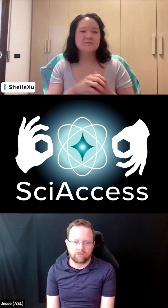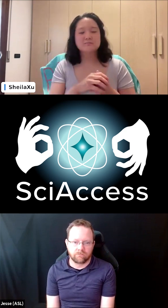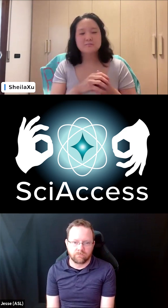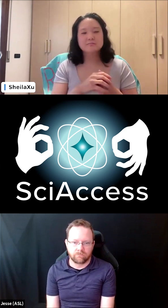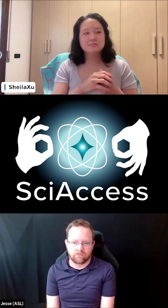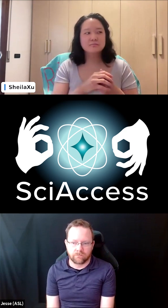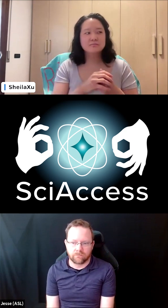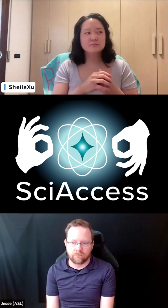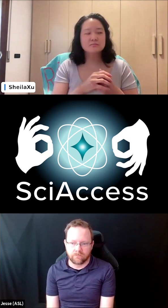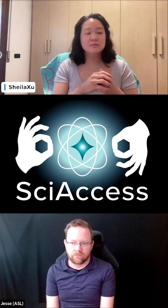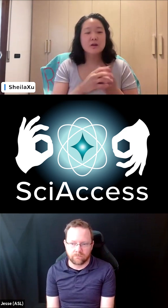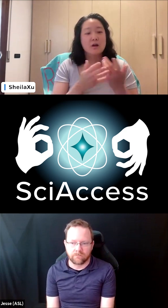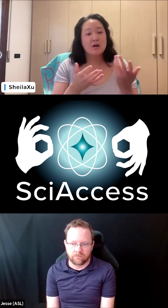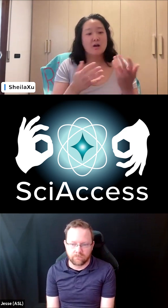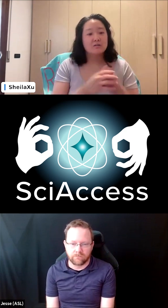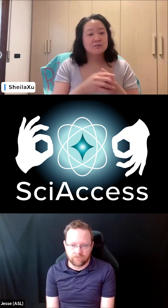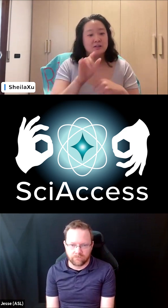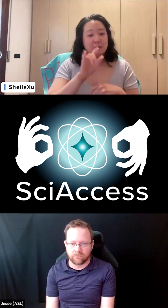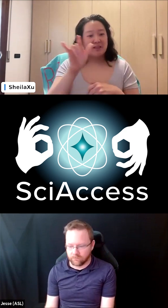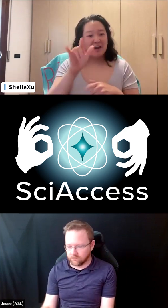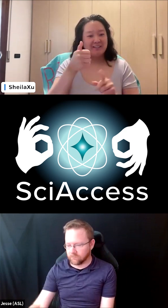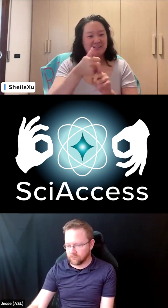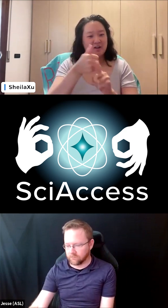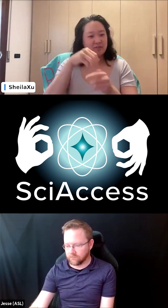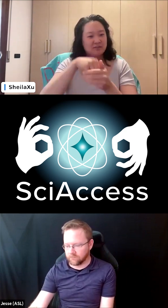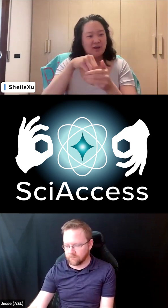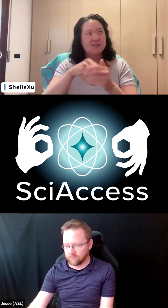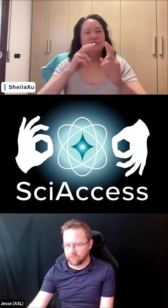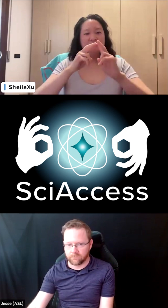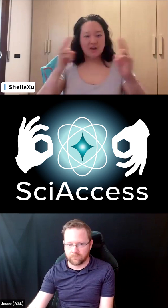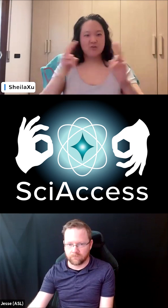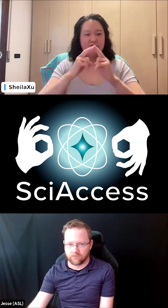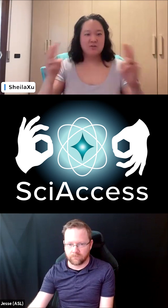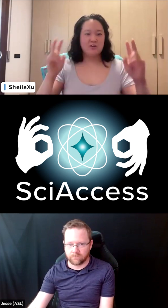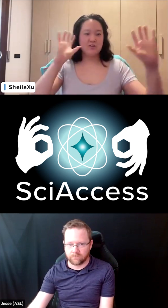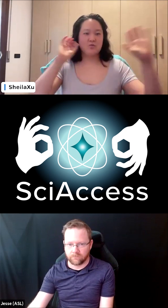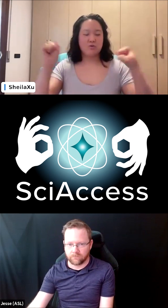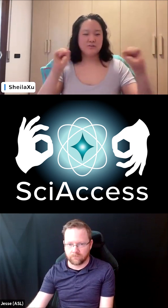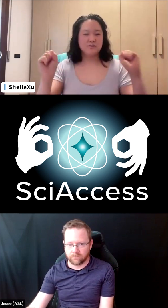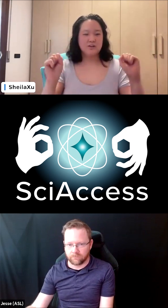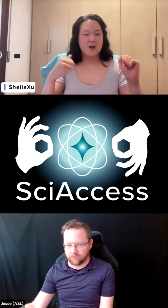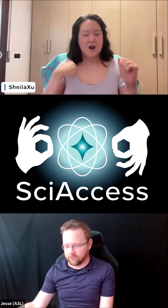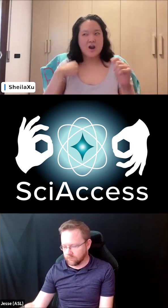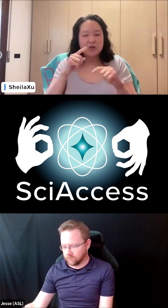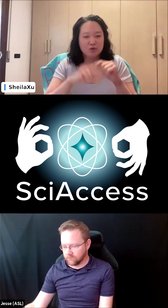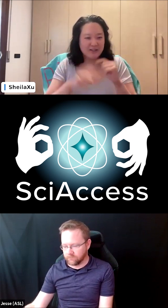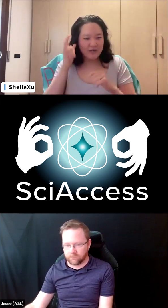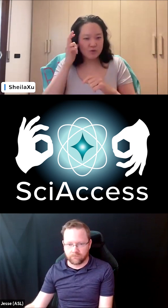texture of sound that can be converted into something visually that we could see. In those environments it's very noisy.